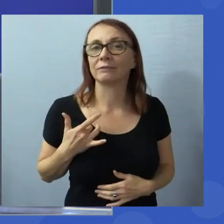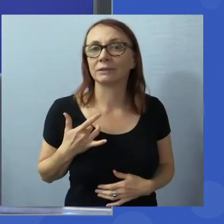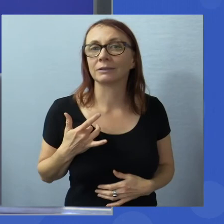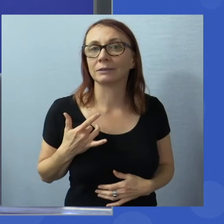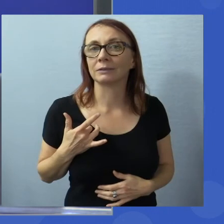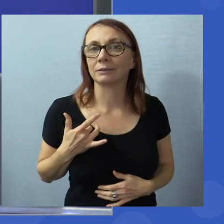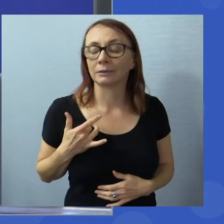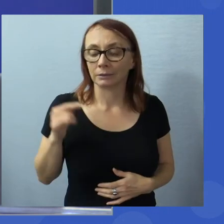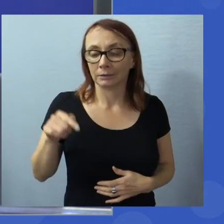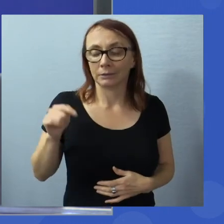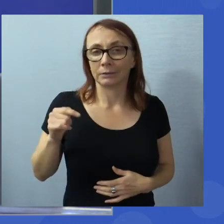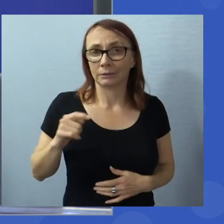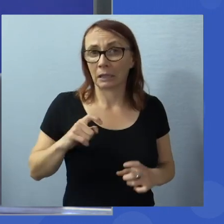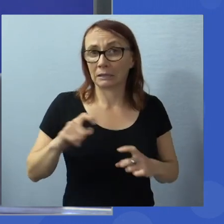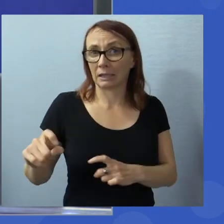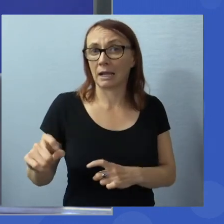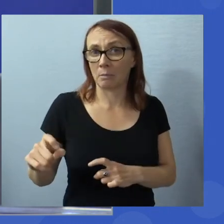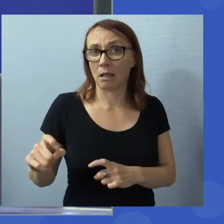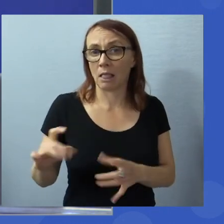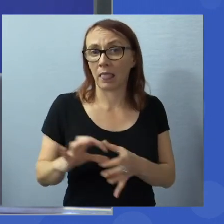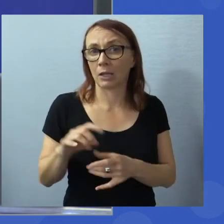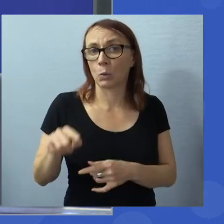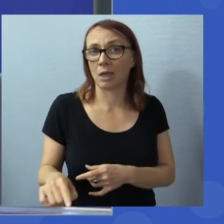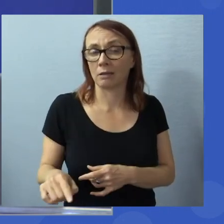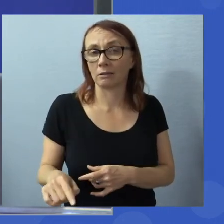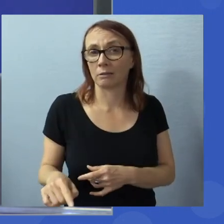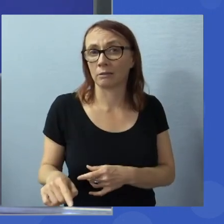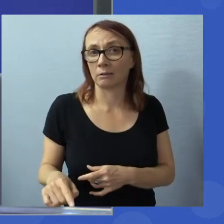sustainability around health and healthy outcomes and thinking about the health